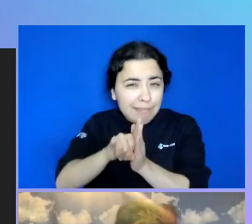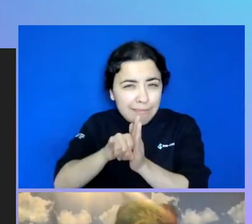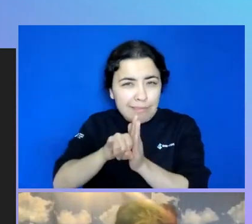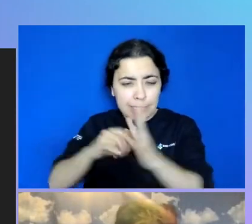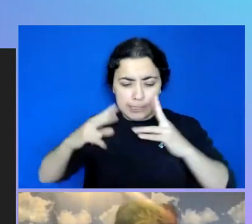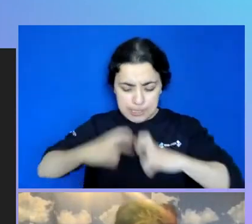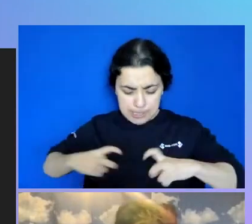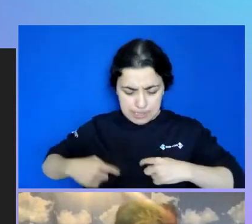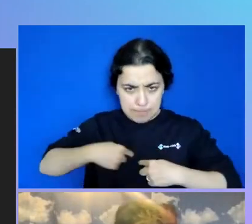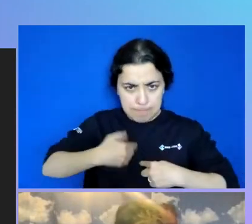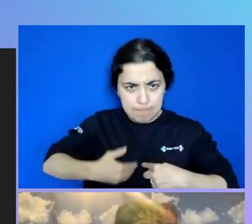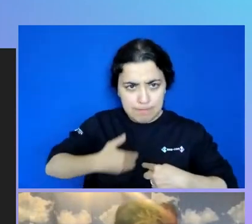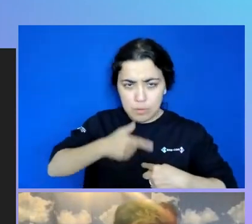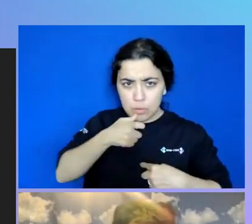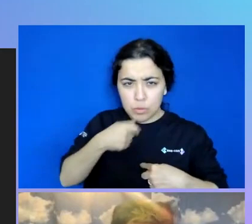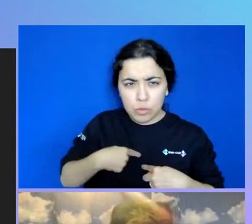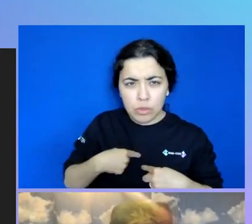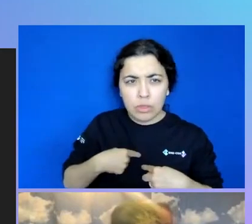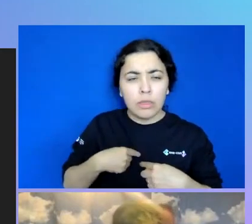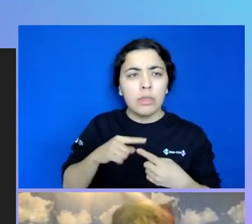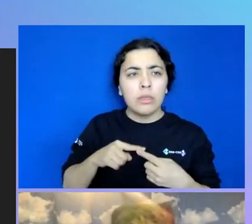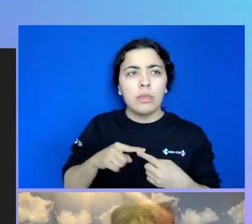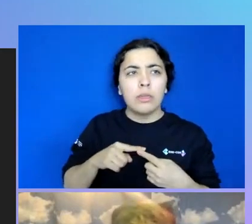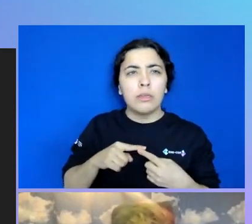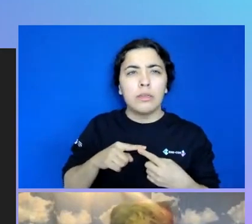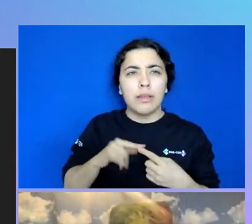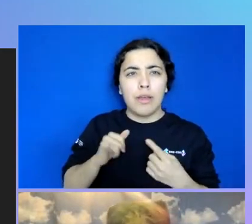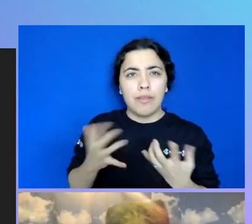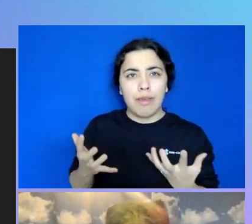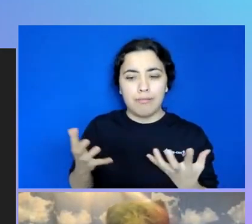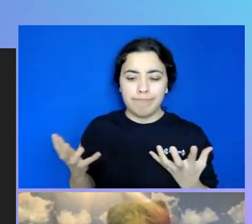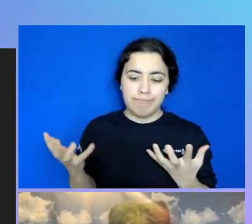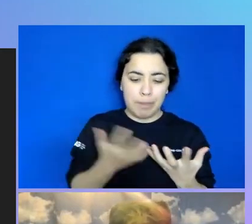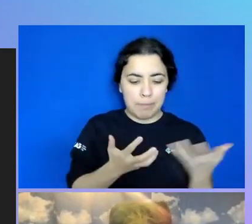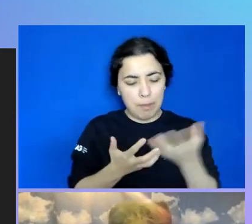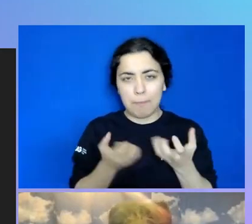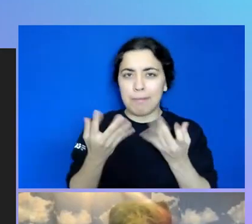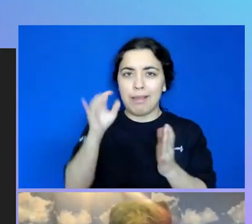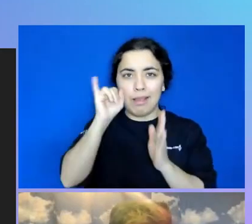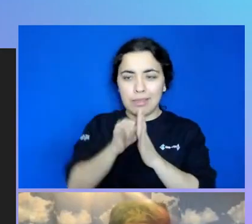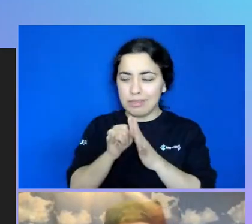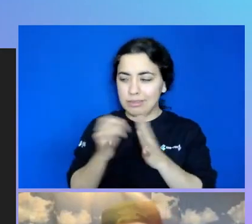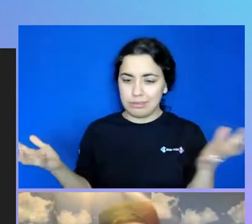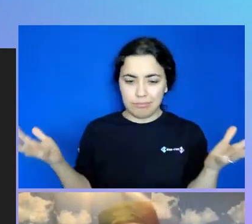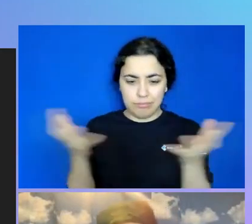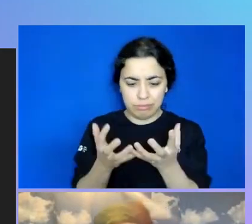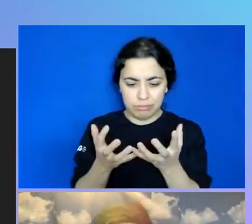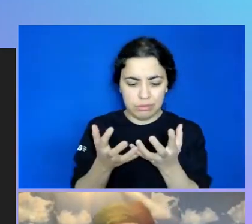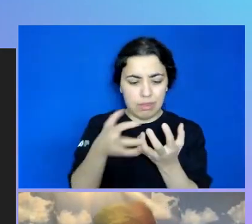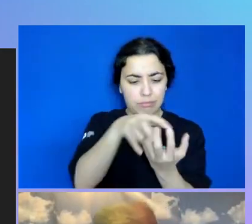and like how they intersect with each other and affect each other, that's when we talk about